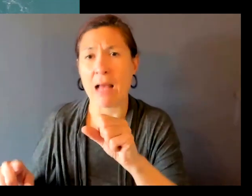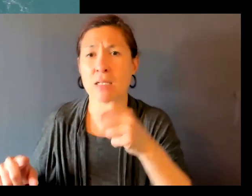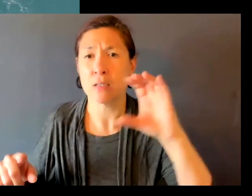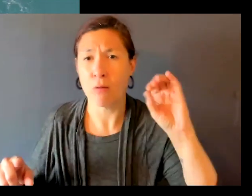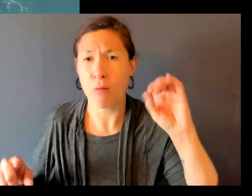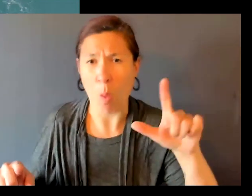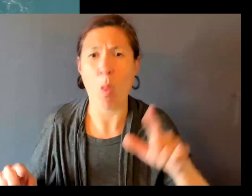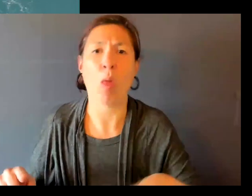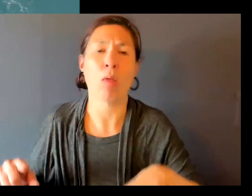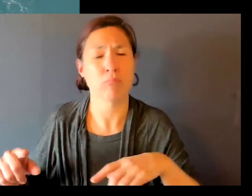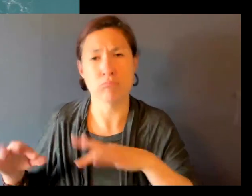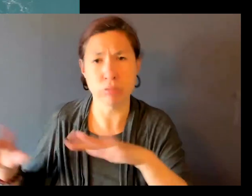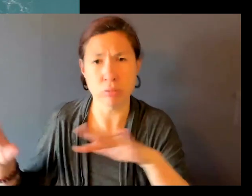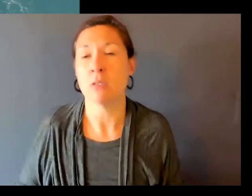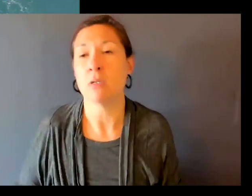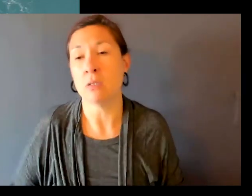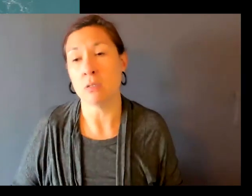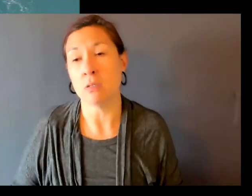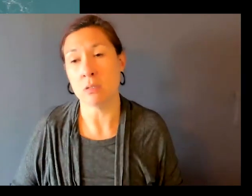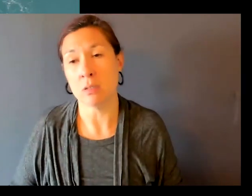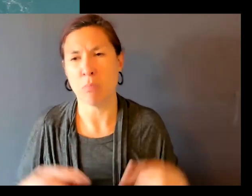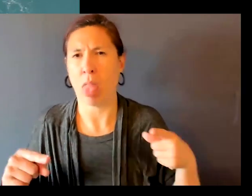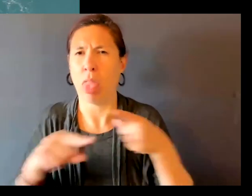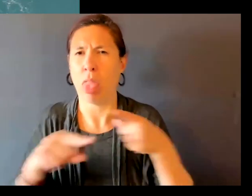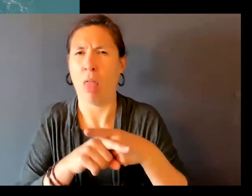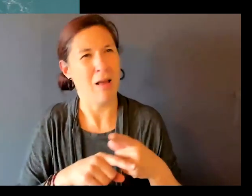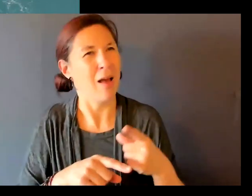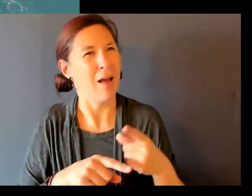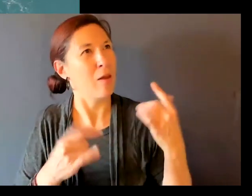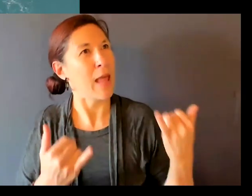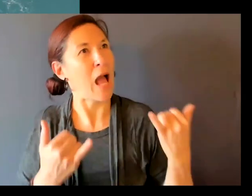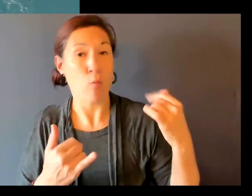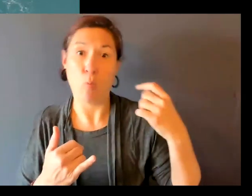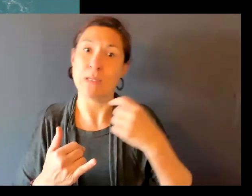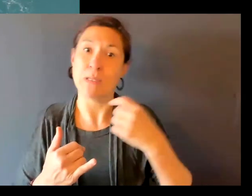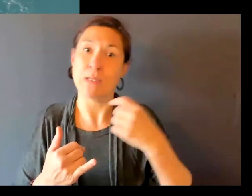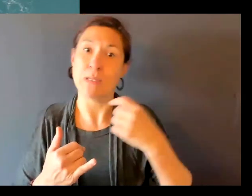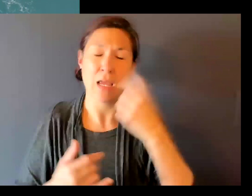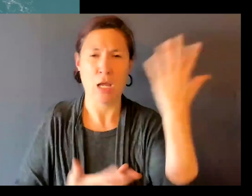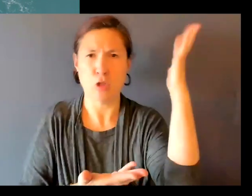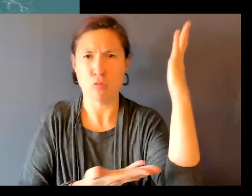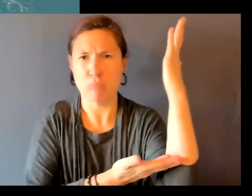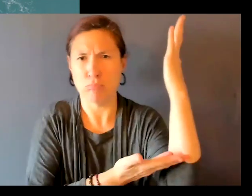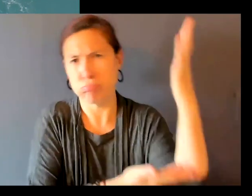: Mare you, are you still with us? Mary Dormer. : Yes. Yes. Sorry. Can you hear me? : We can hear you now, yes.